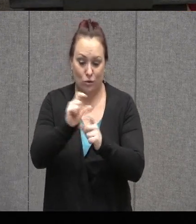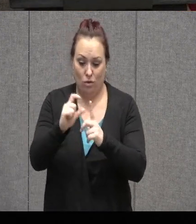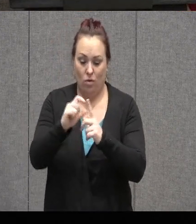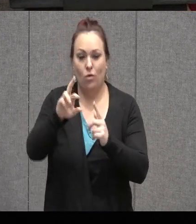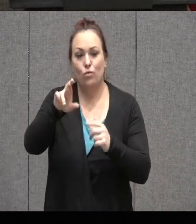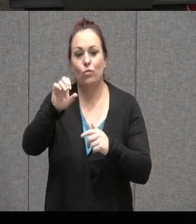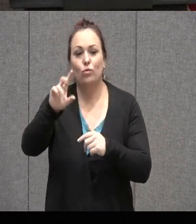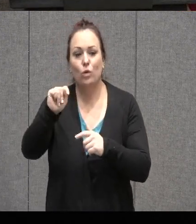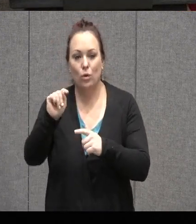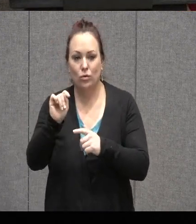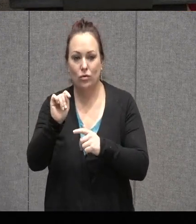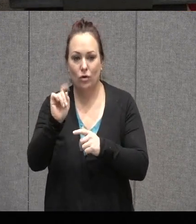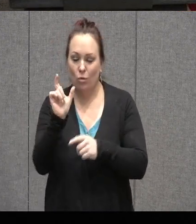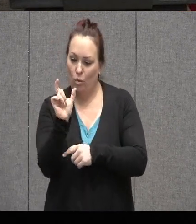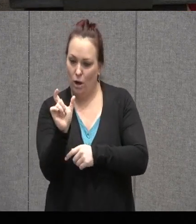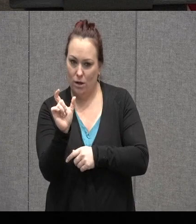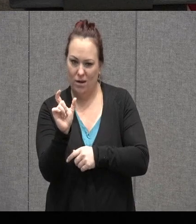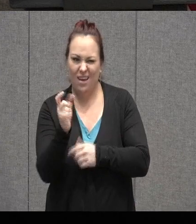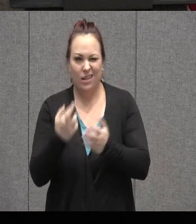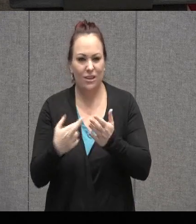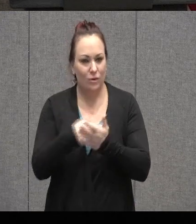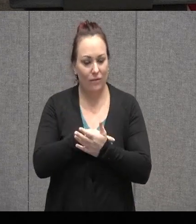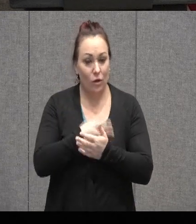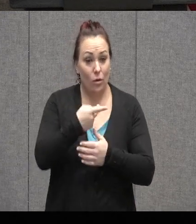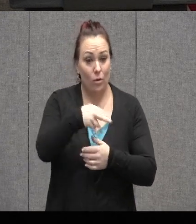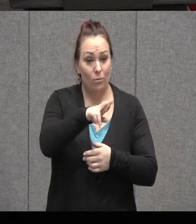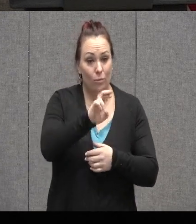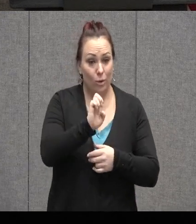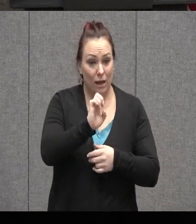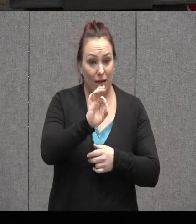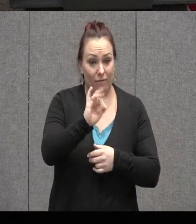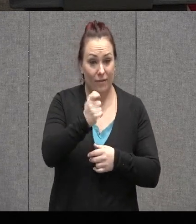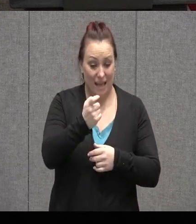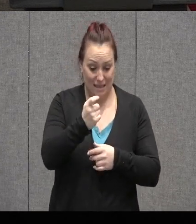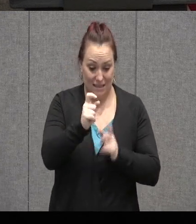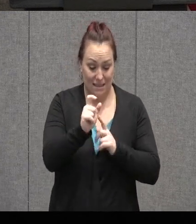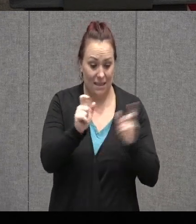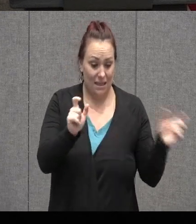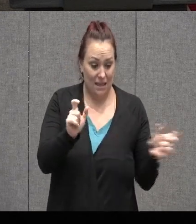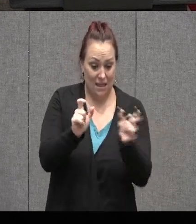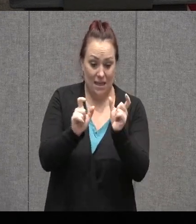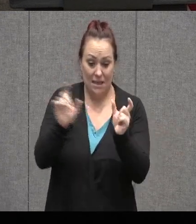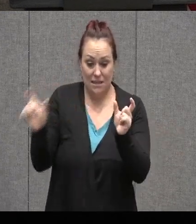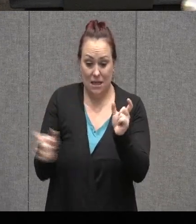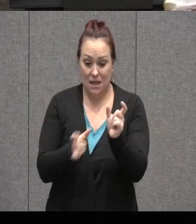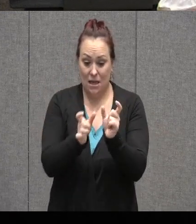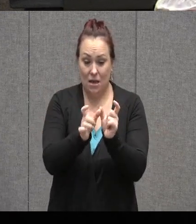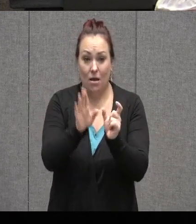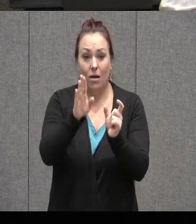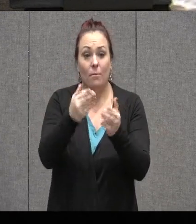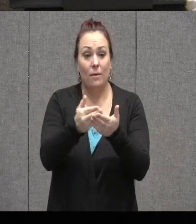Let's go over that again. A prefix is a word part that is placed before a base word or a root